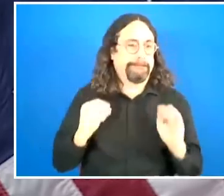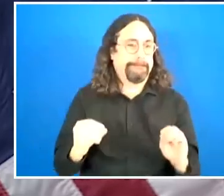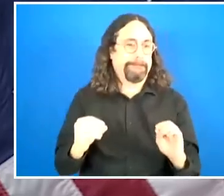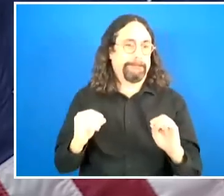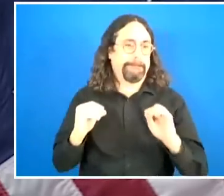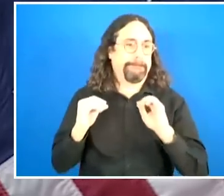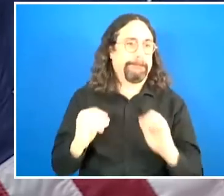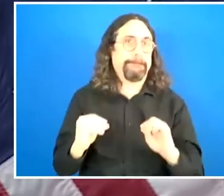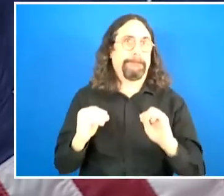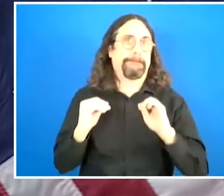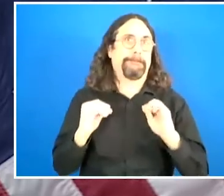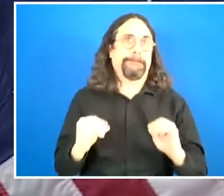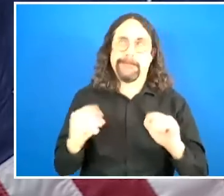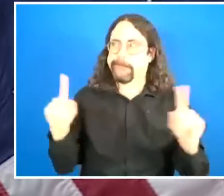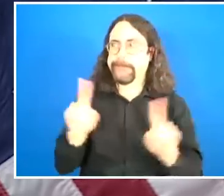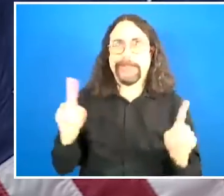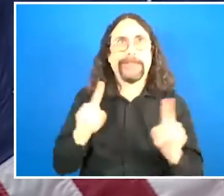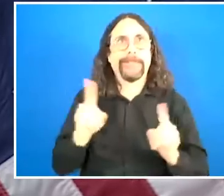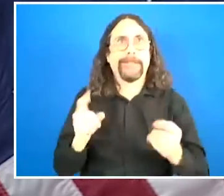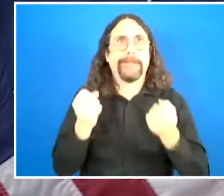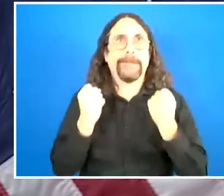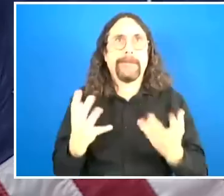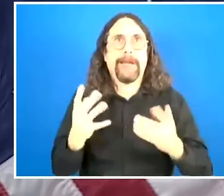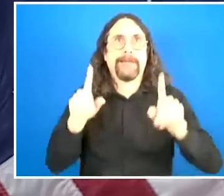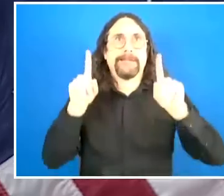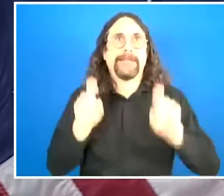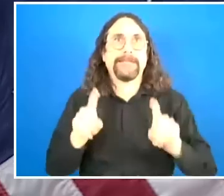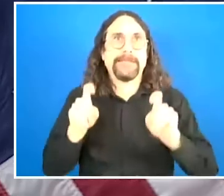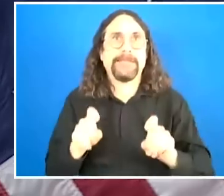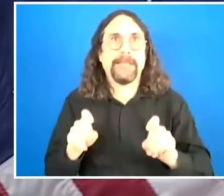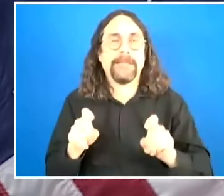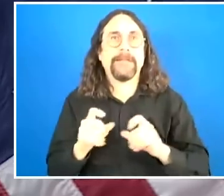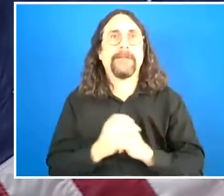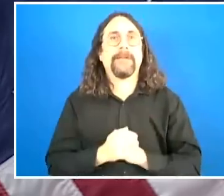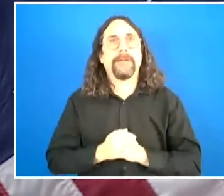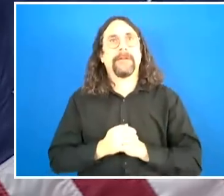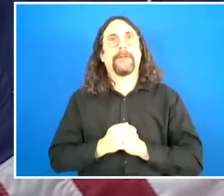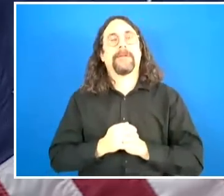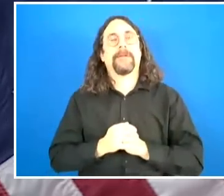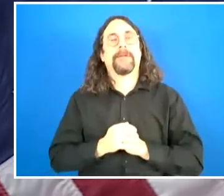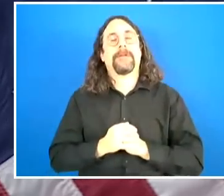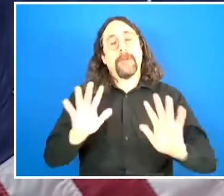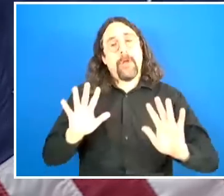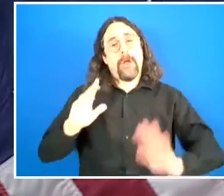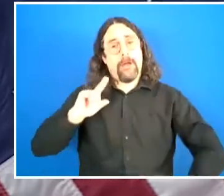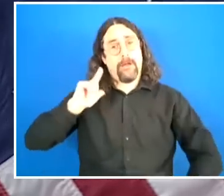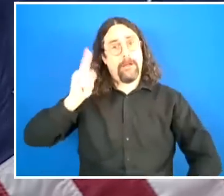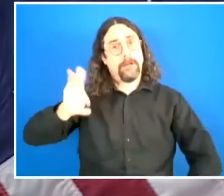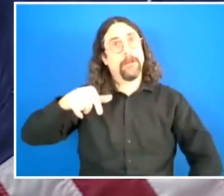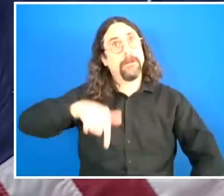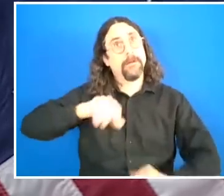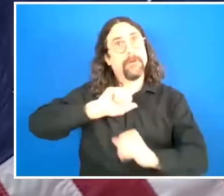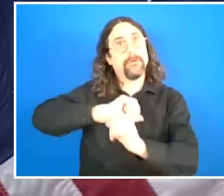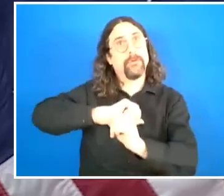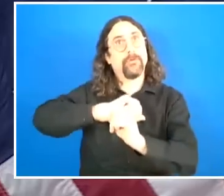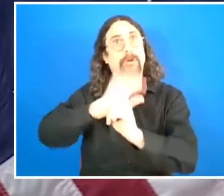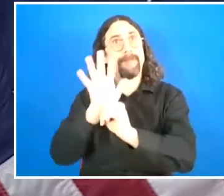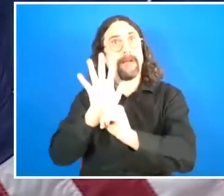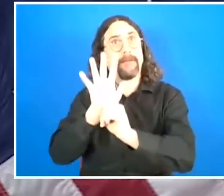GOVERMENNT 'SRO E IN TESTING. BECAUSE WE HAD A CHANCE IN THIS CITY TO CONTAIN THIS HAD WE BEEN ABLE TO SEE IT.